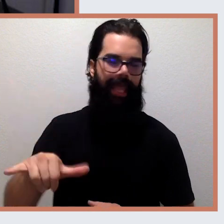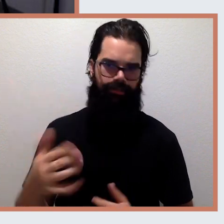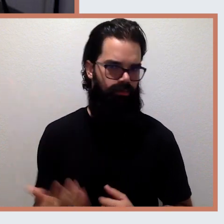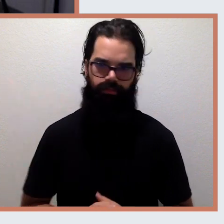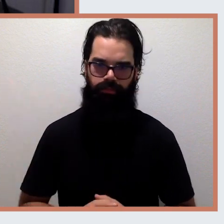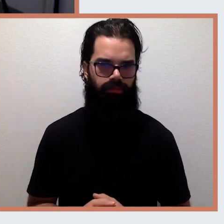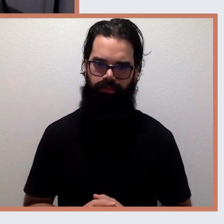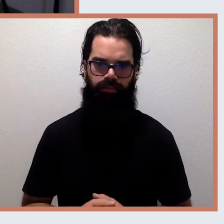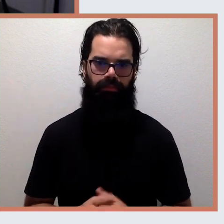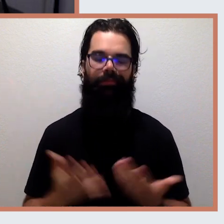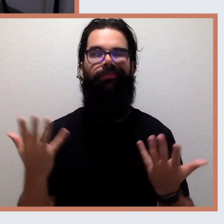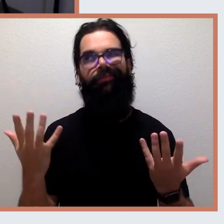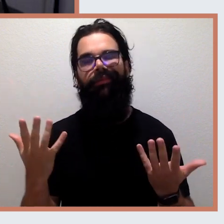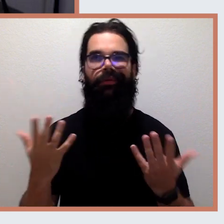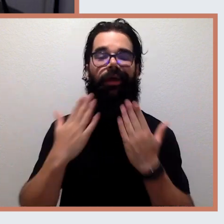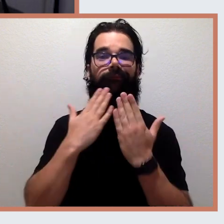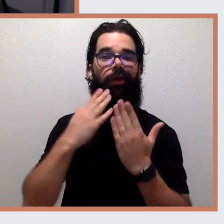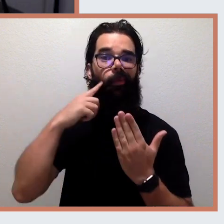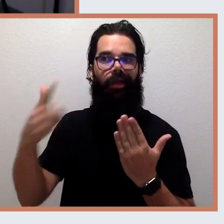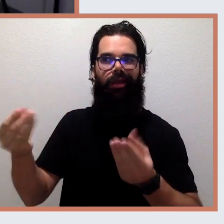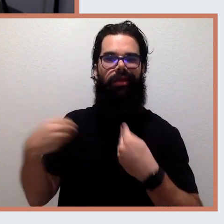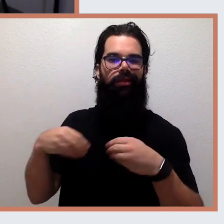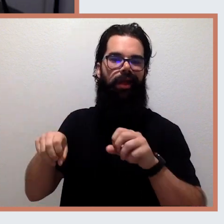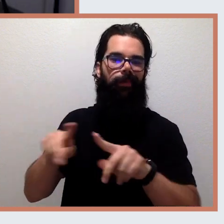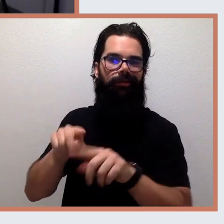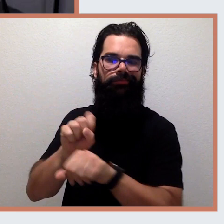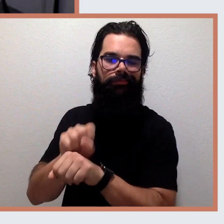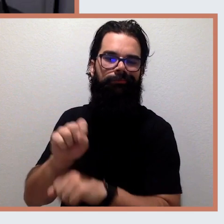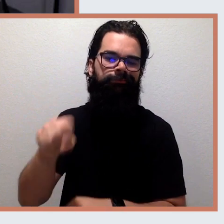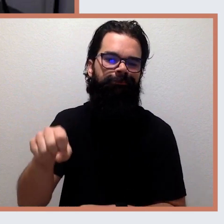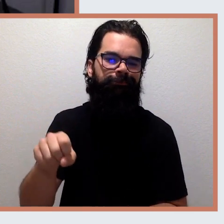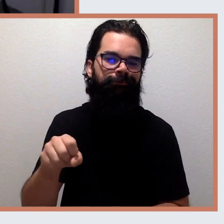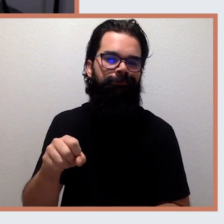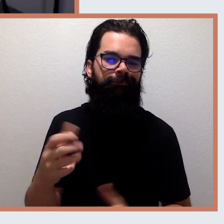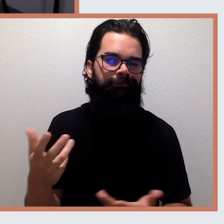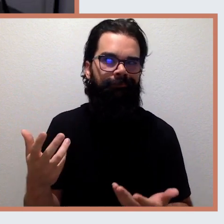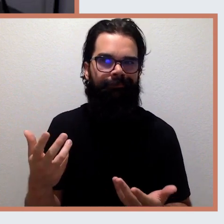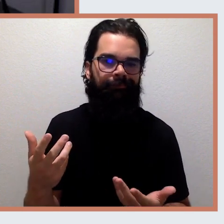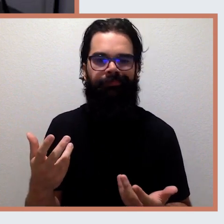Didn't like it, but was also grateful for the opportunity to work, you know,